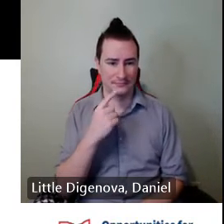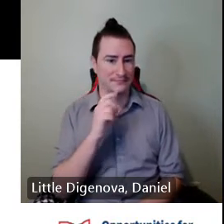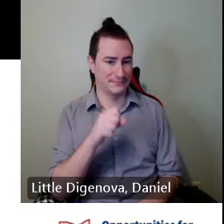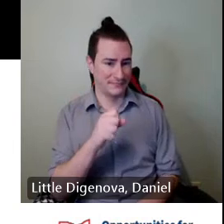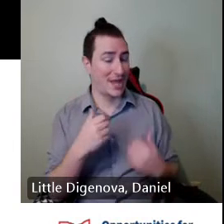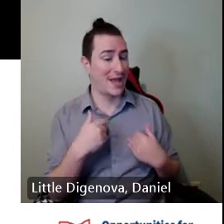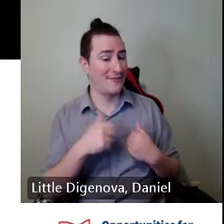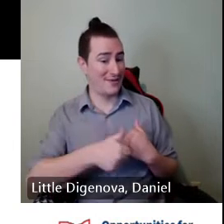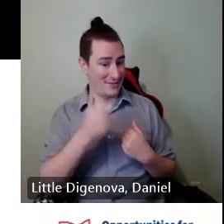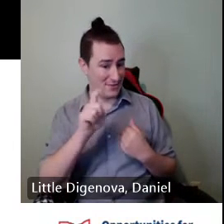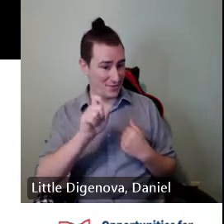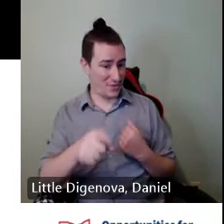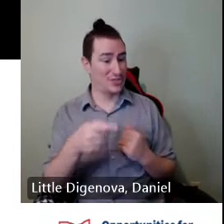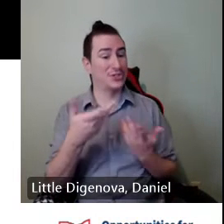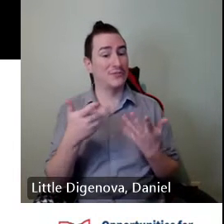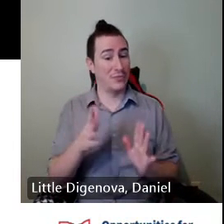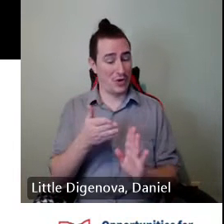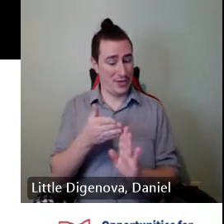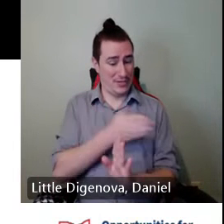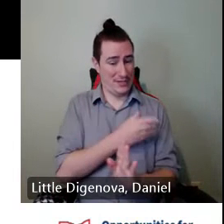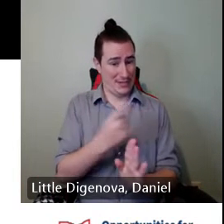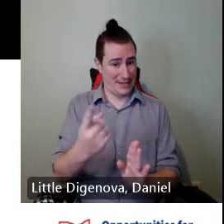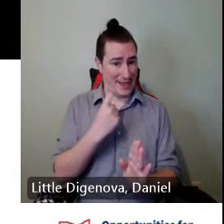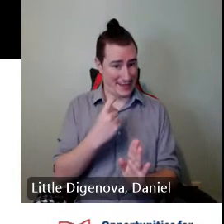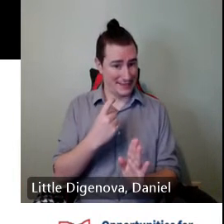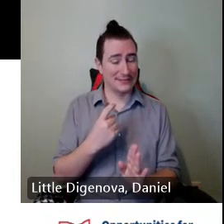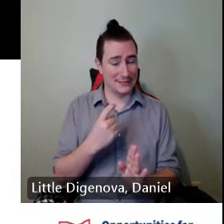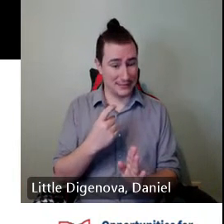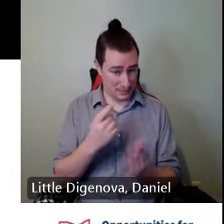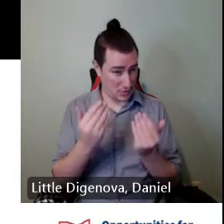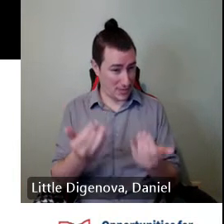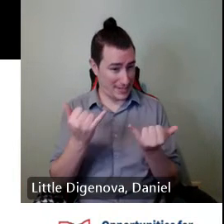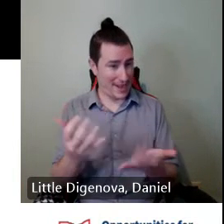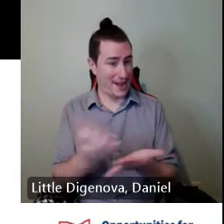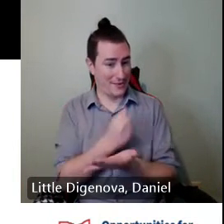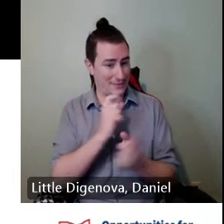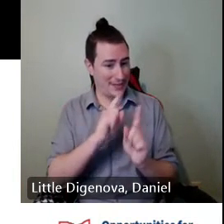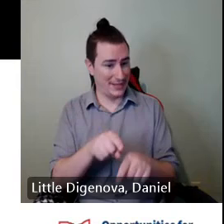Julie: Alright. Thank you. That pre-submitted question is: “Employers never think of mental health disabilities,